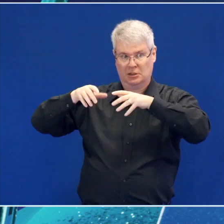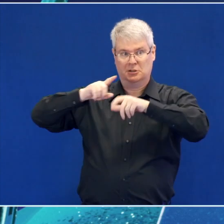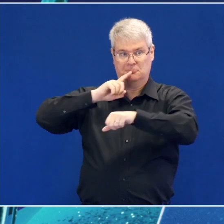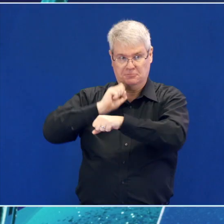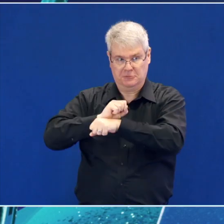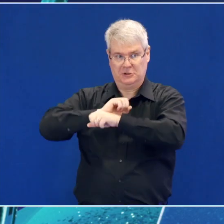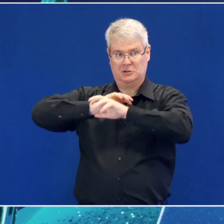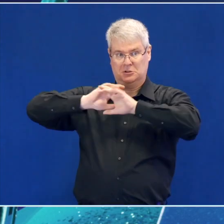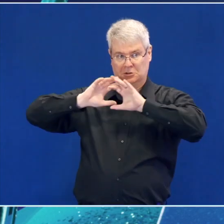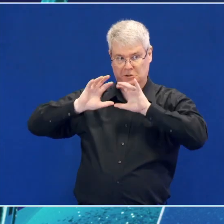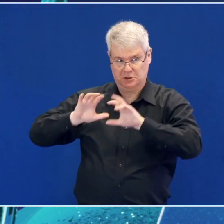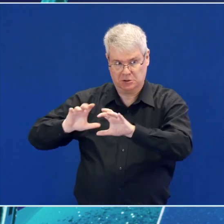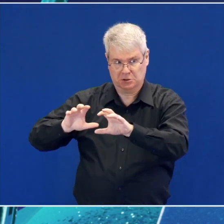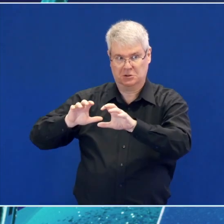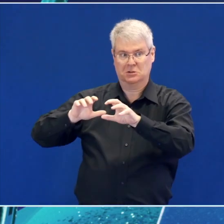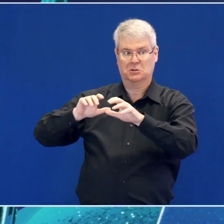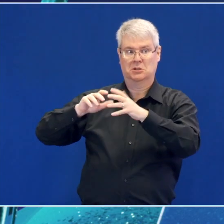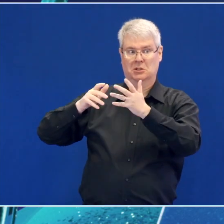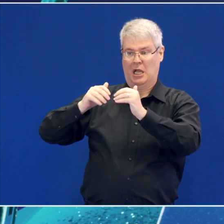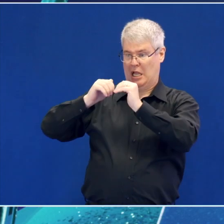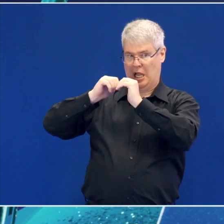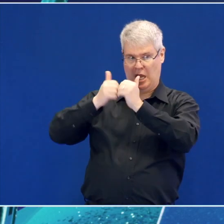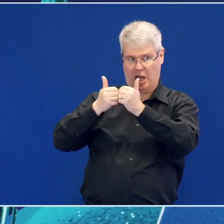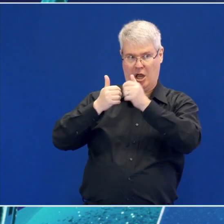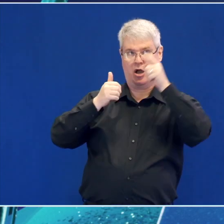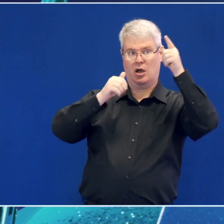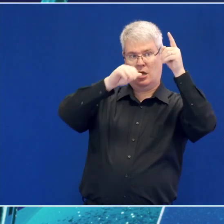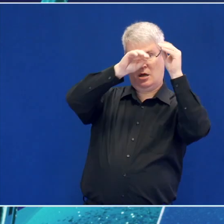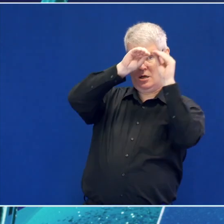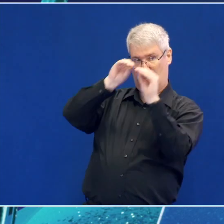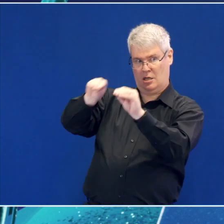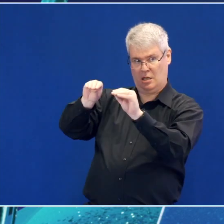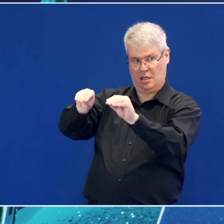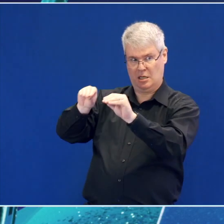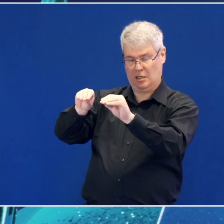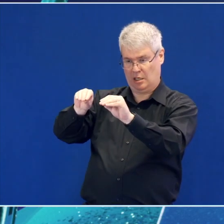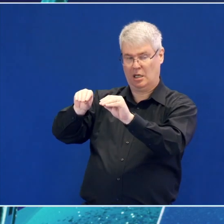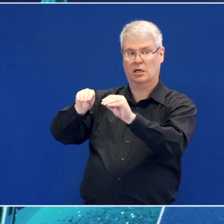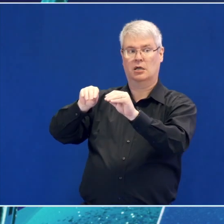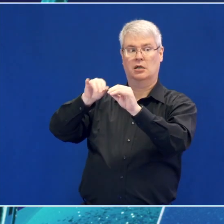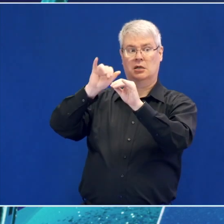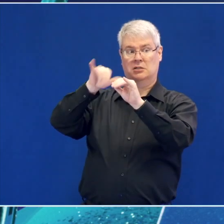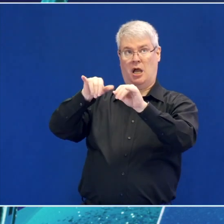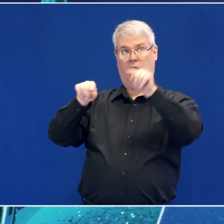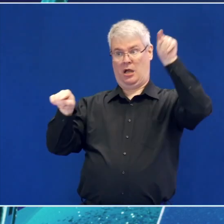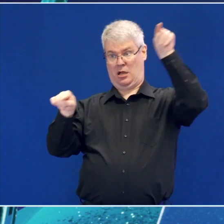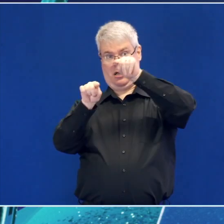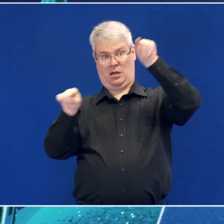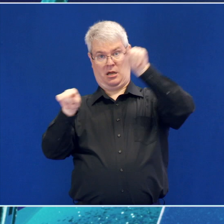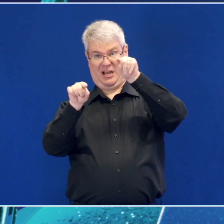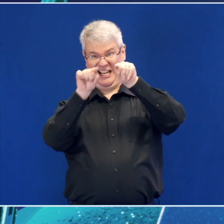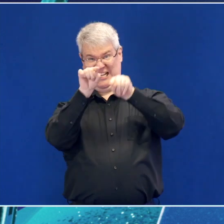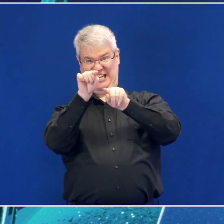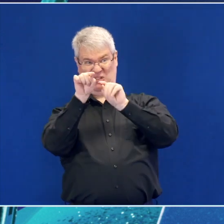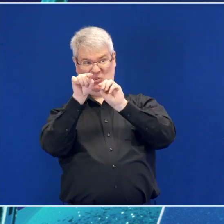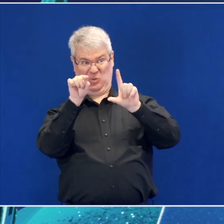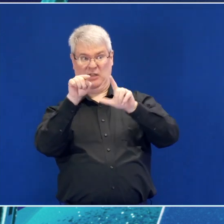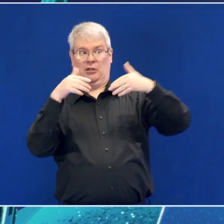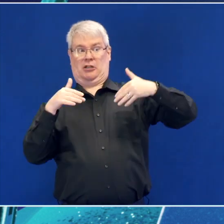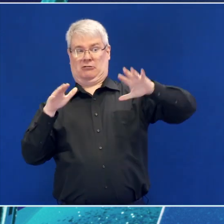and the way they have trained it is -- makes it a great tool for us interacting with it when we're coding. But that same attribute also makes it really bad